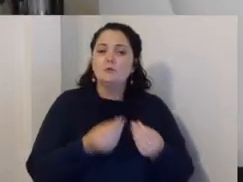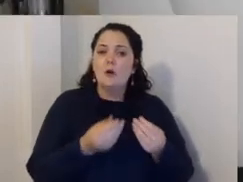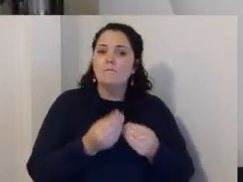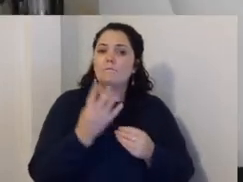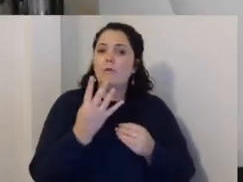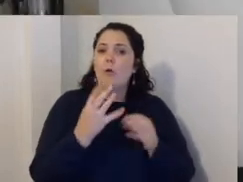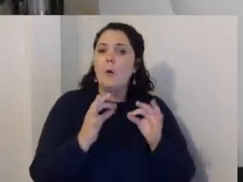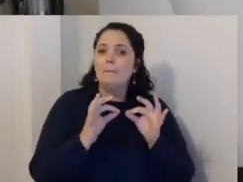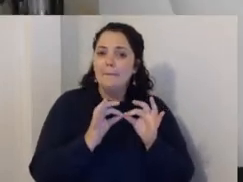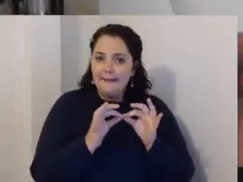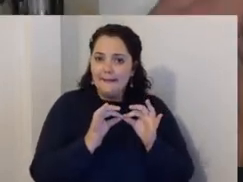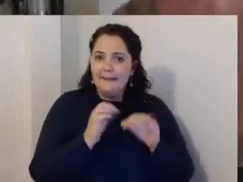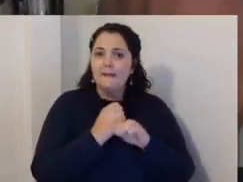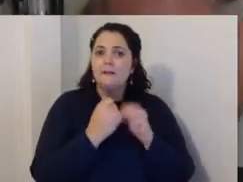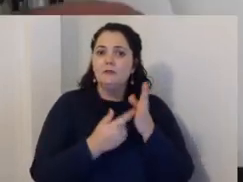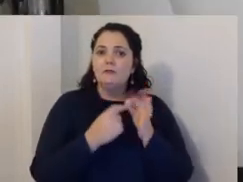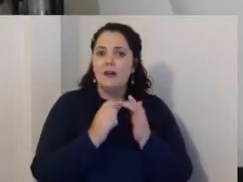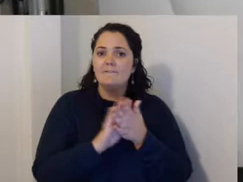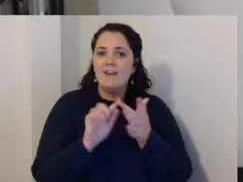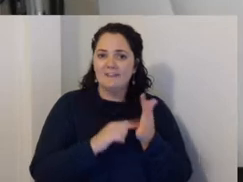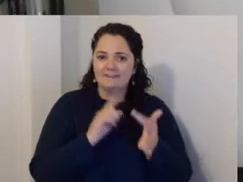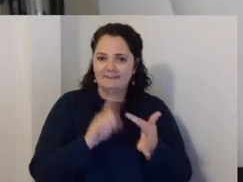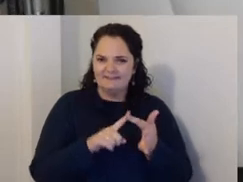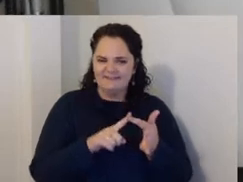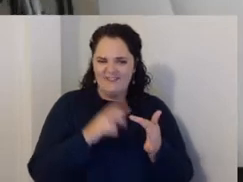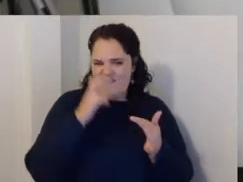graphite pencil here that's seen some things you can see that's an old pencil of mine